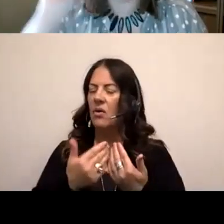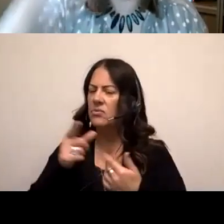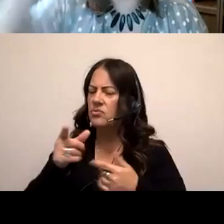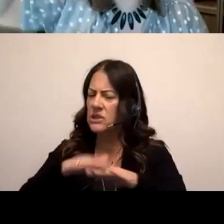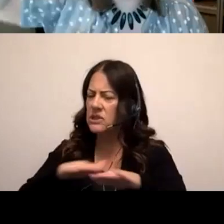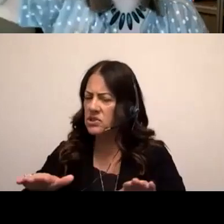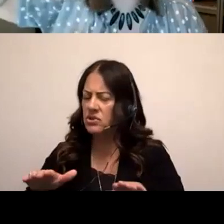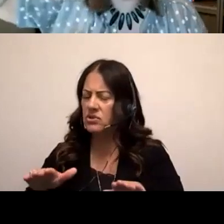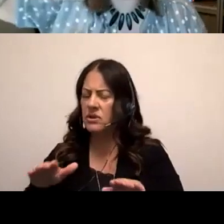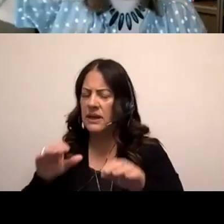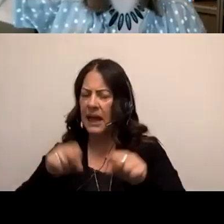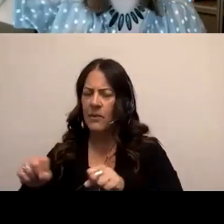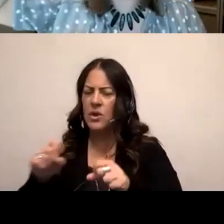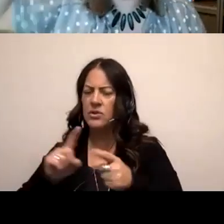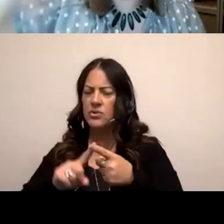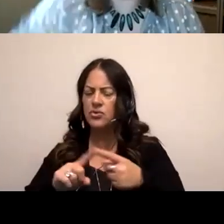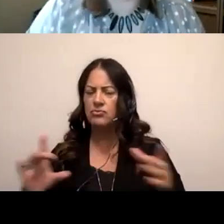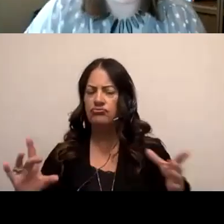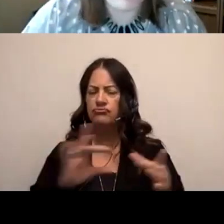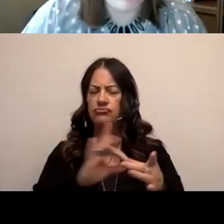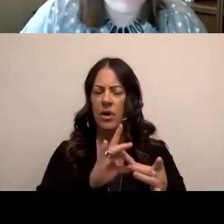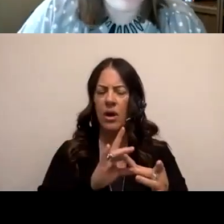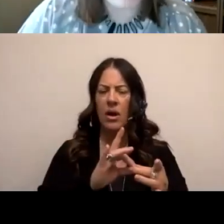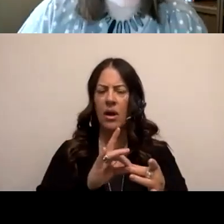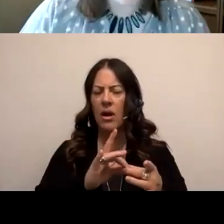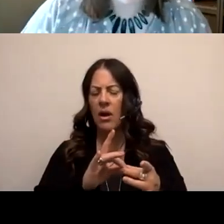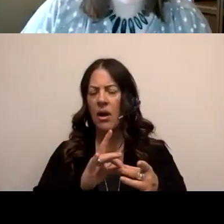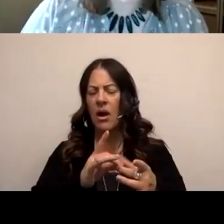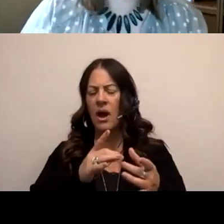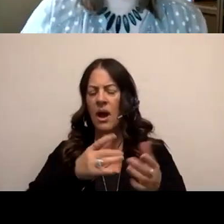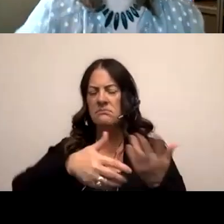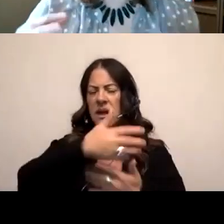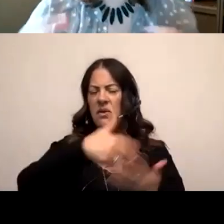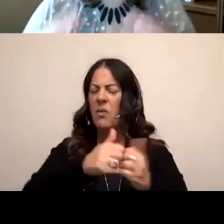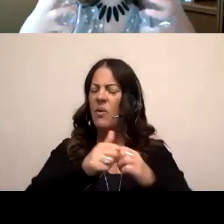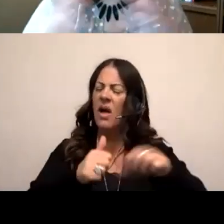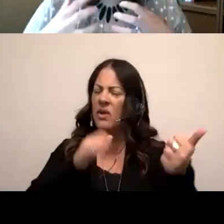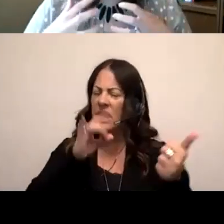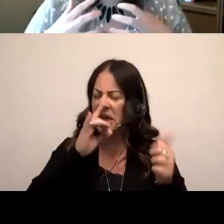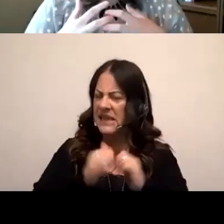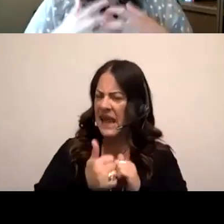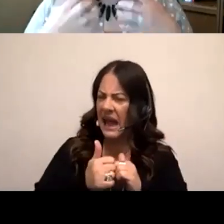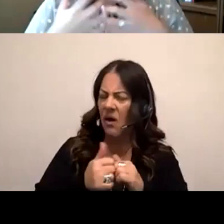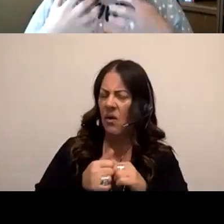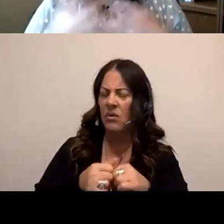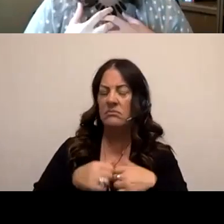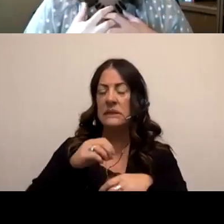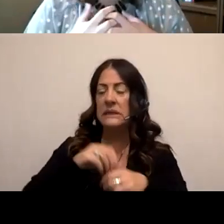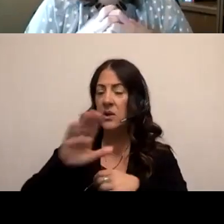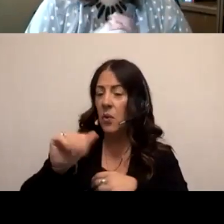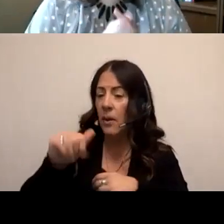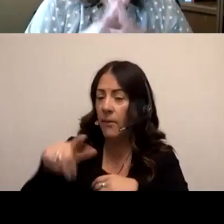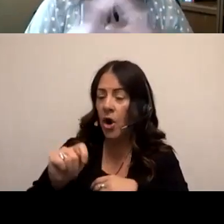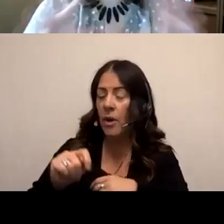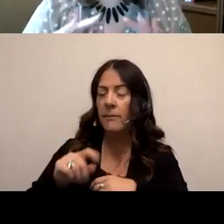WHAT ARE YOUR KIDS DOING? HOW ARE YOUR KIDS IN YOUR APARTMENT OR HOUSE OR WHEREVER YOU